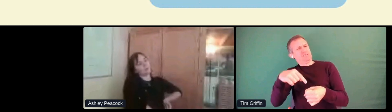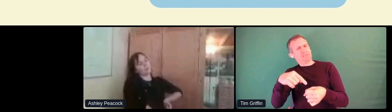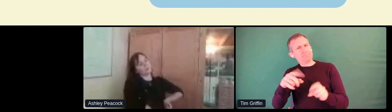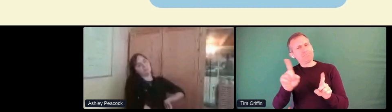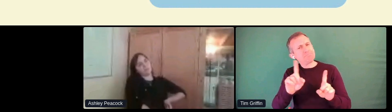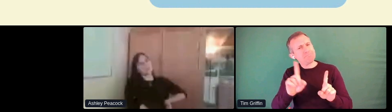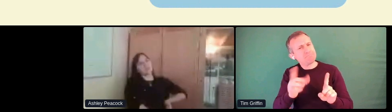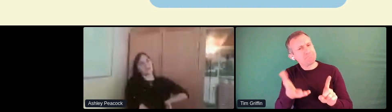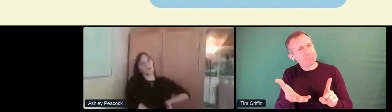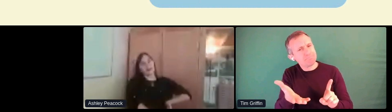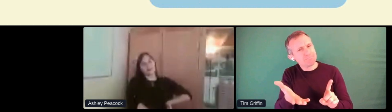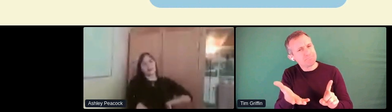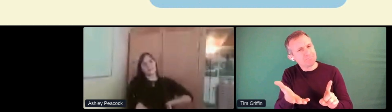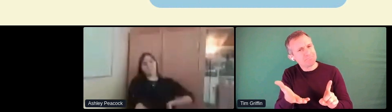what's the kind of impact on you?